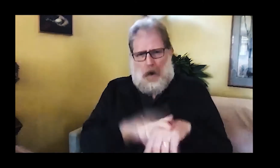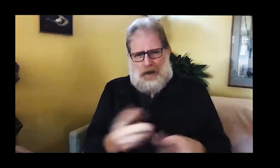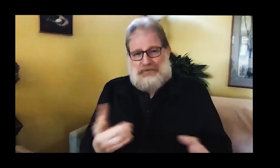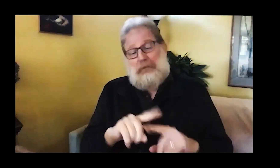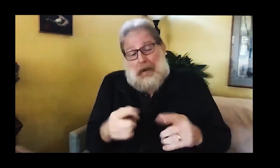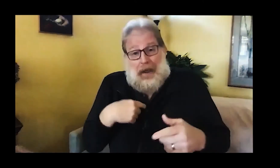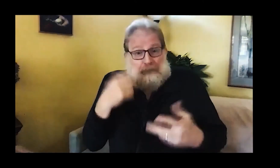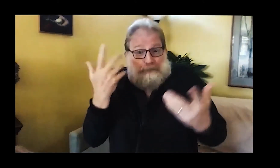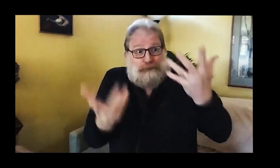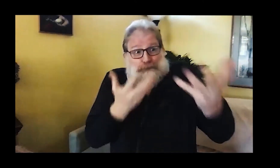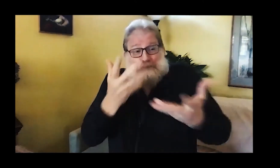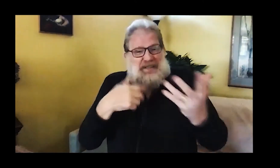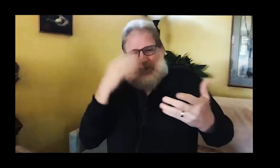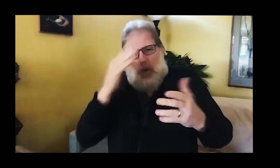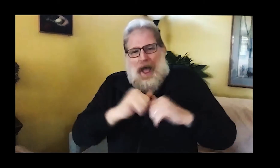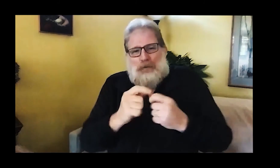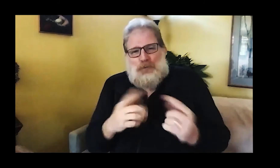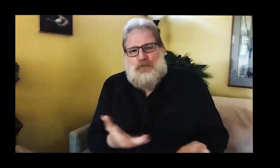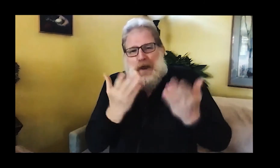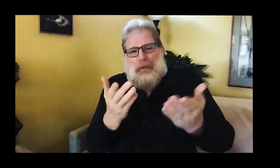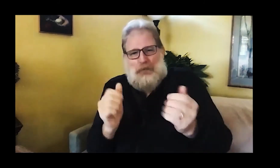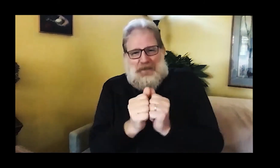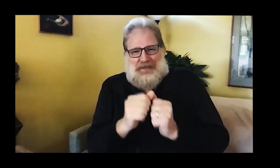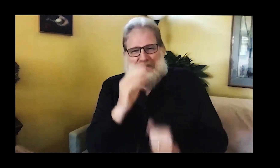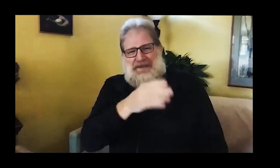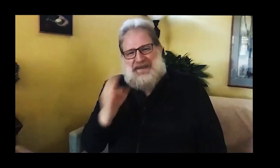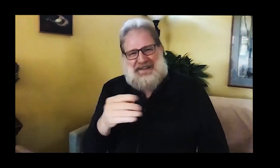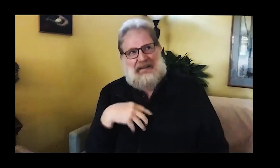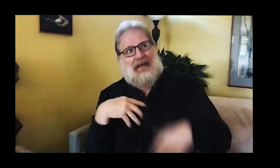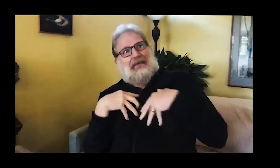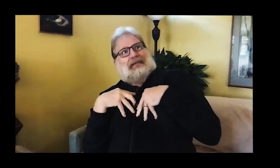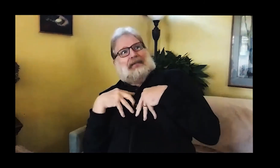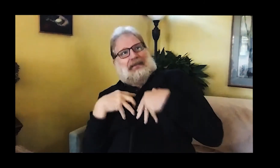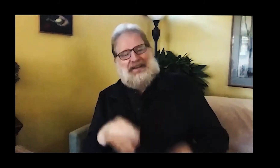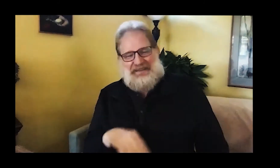but you know I didn't really know. I didn't know how to - what to say to Bernard. To the Bernard